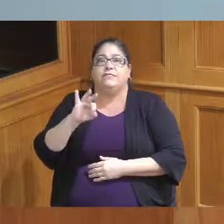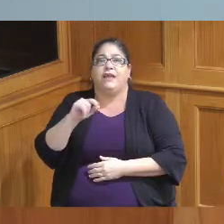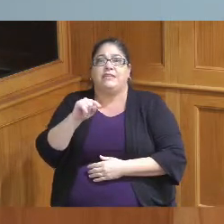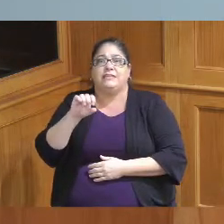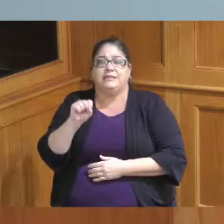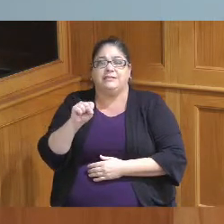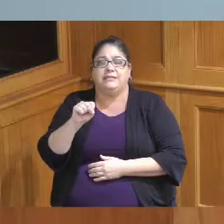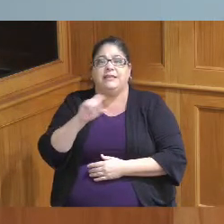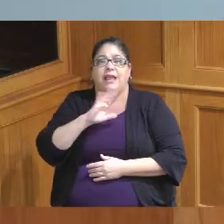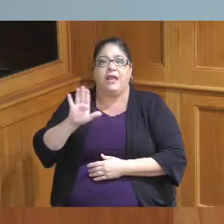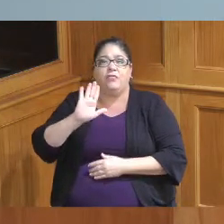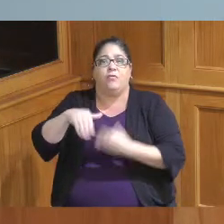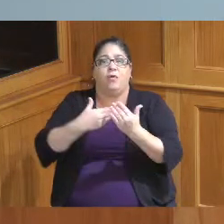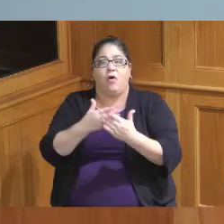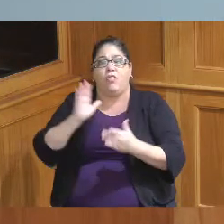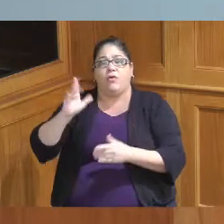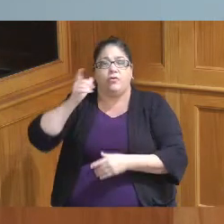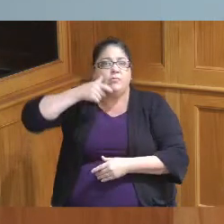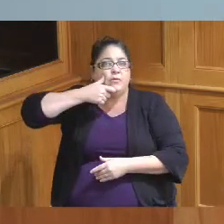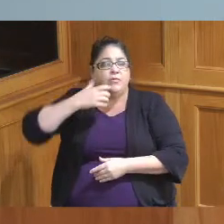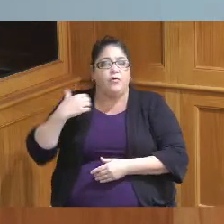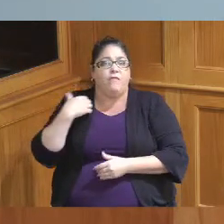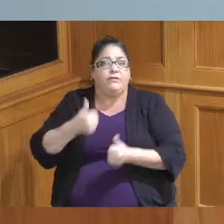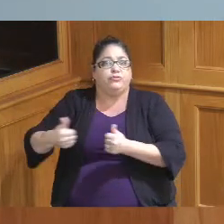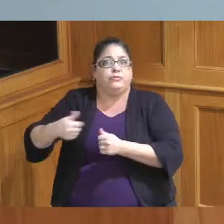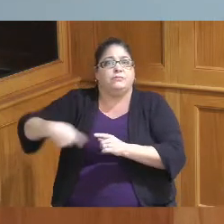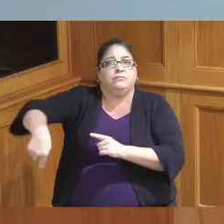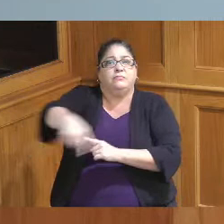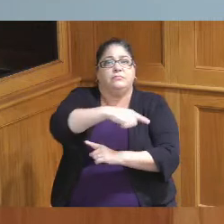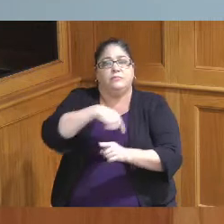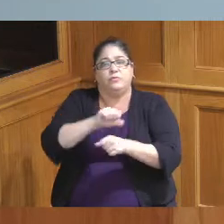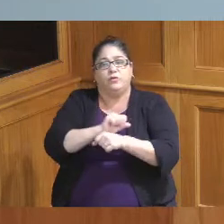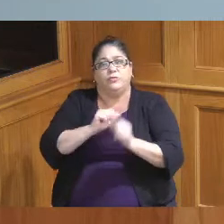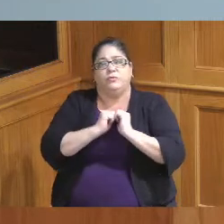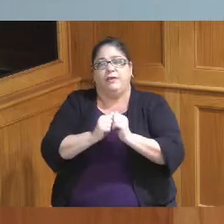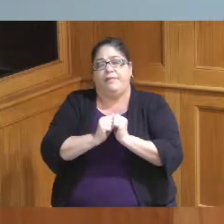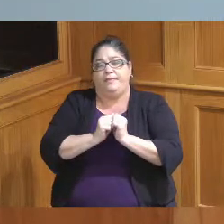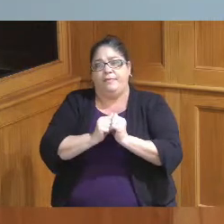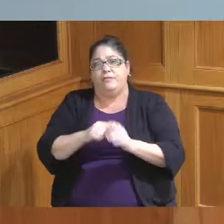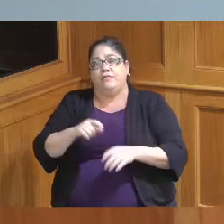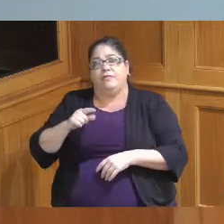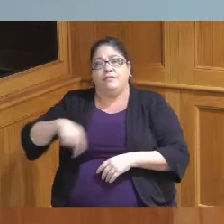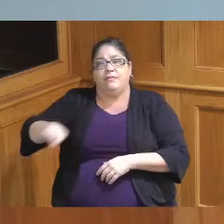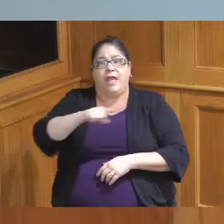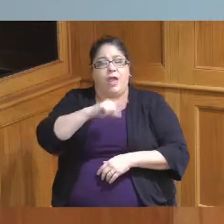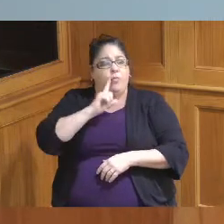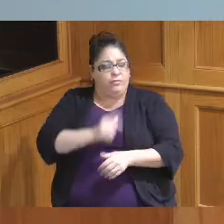all of her fellow Communications officers for their unwavering commitment to Public Safety and